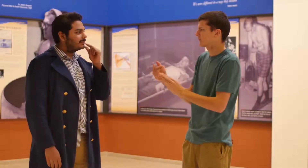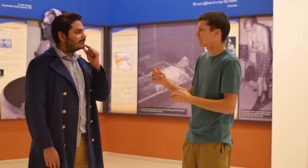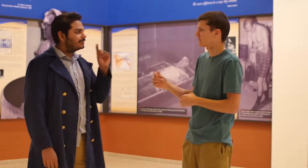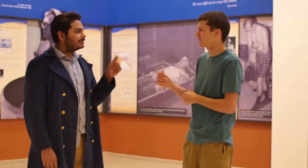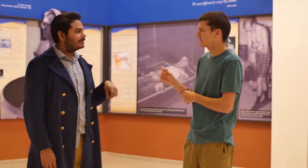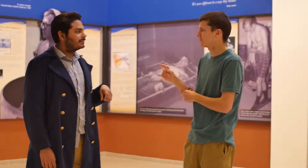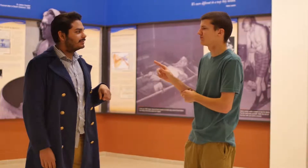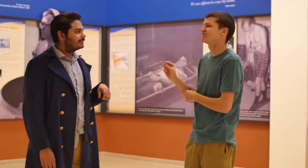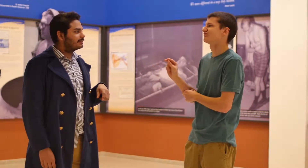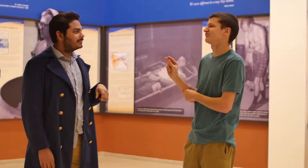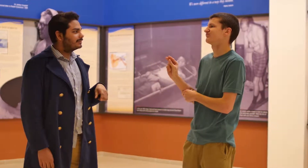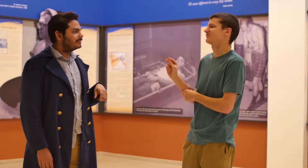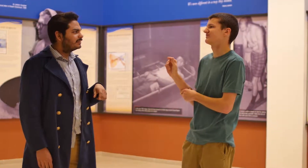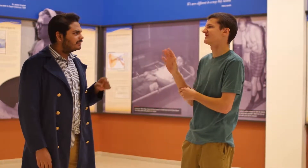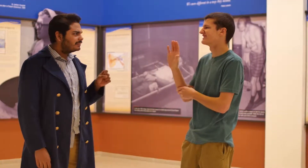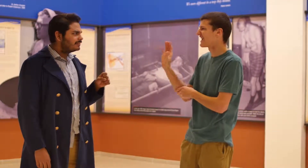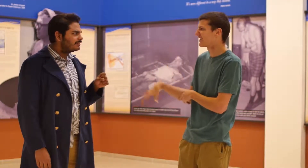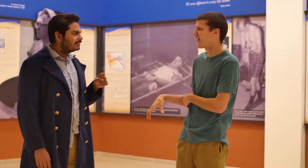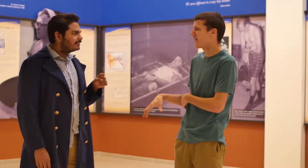I think Texas? Nope, it's Chicago!